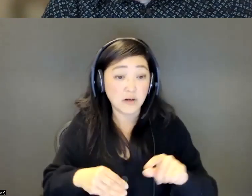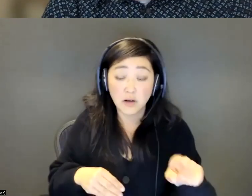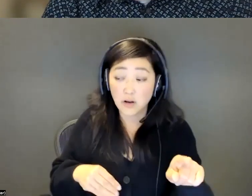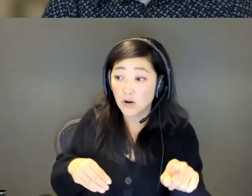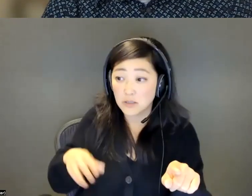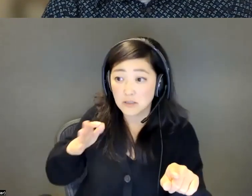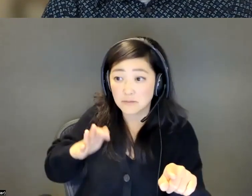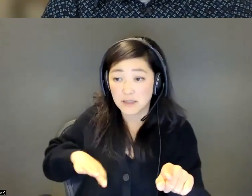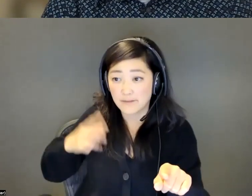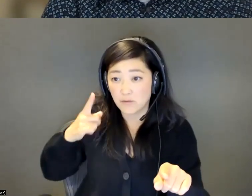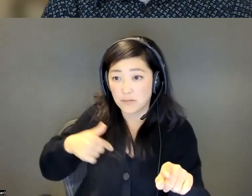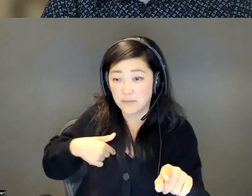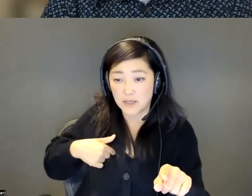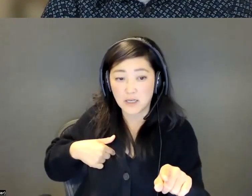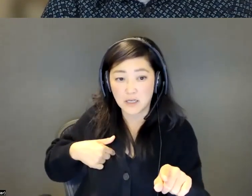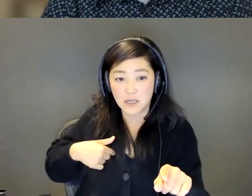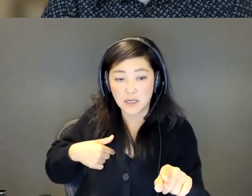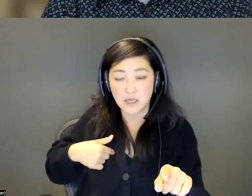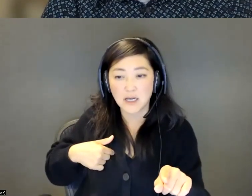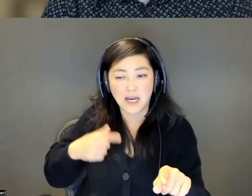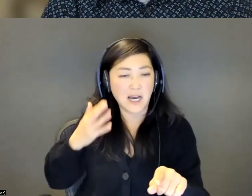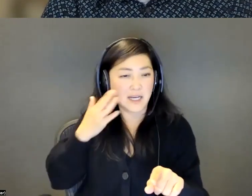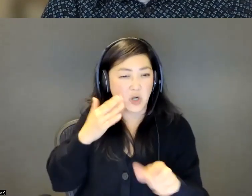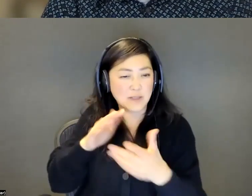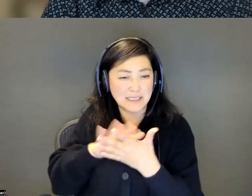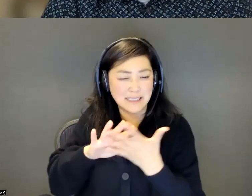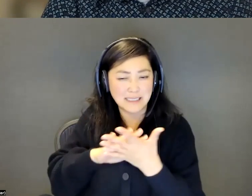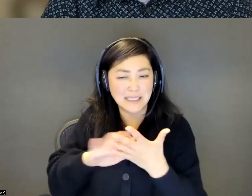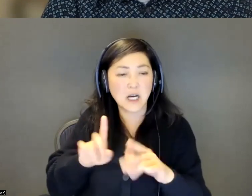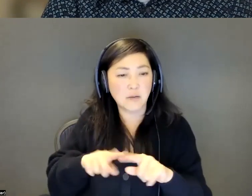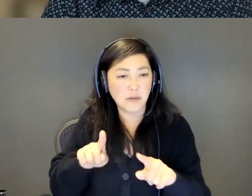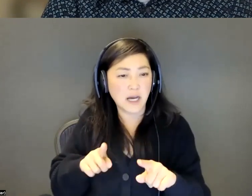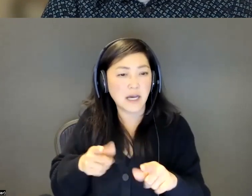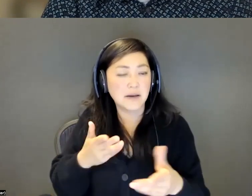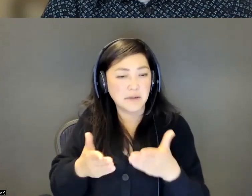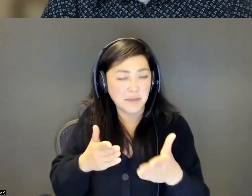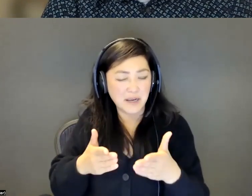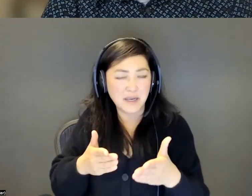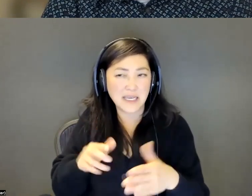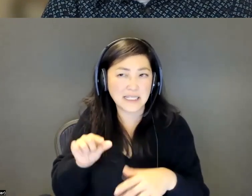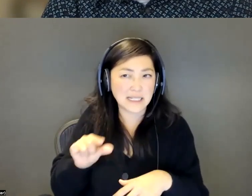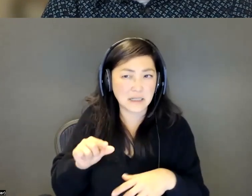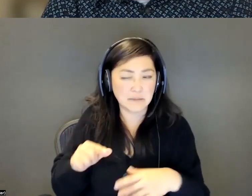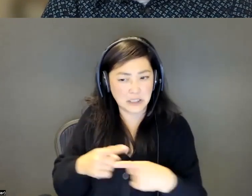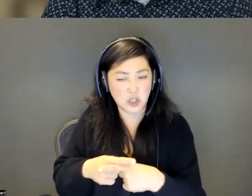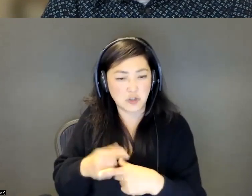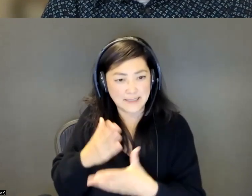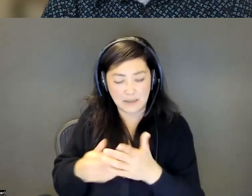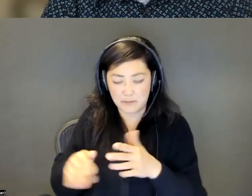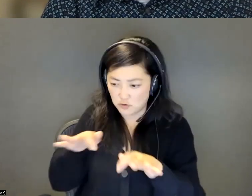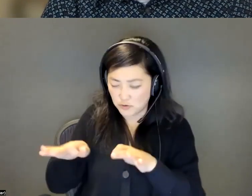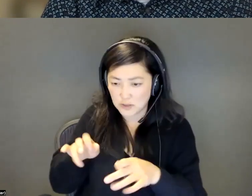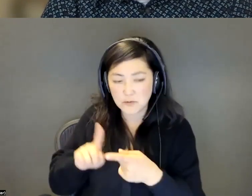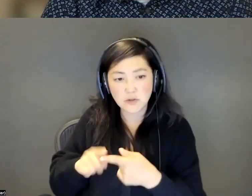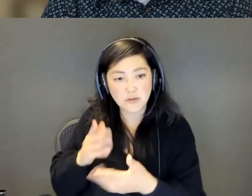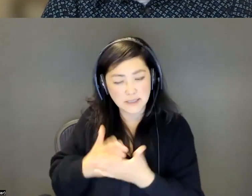the fact that it's very ambiguous, but it's just, it contradicts some of the instructions that have been given to the Canadian publishers. So, good. It's I'm glad to hear that.